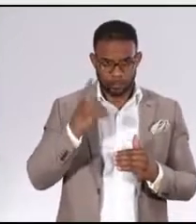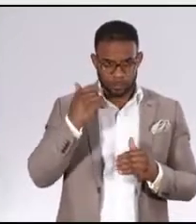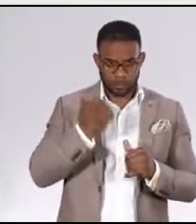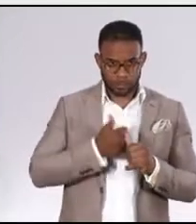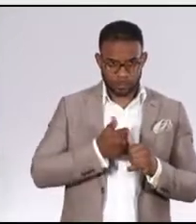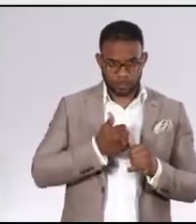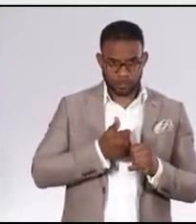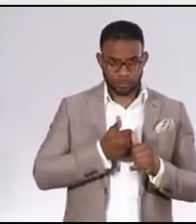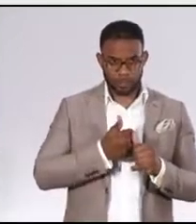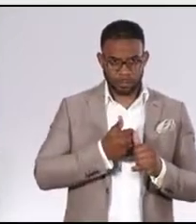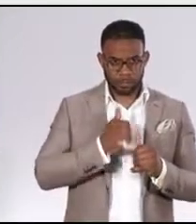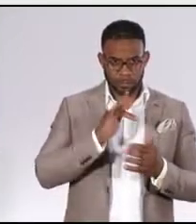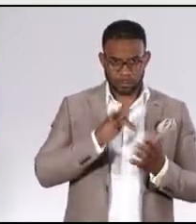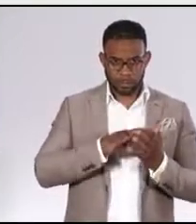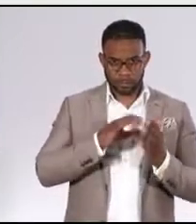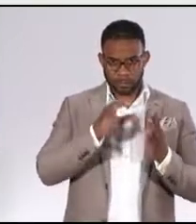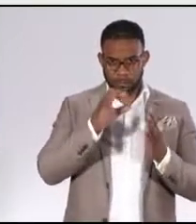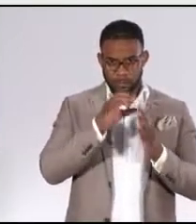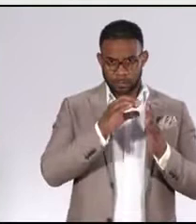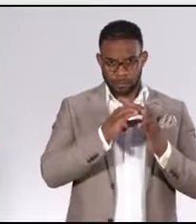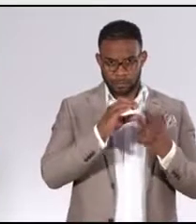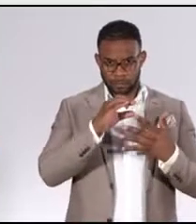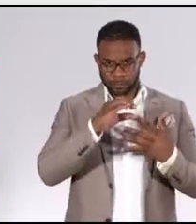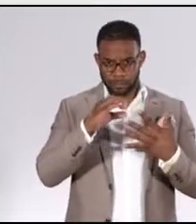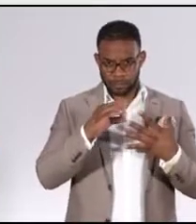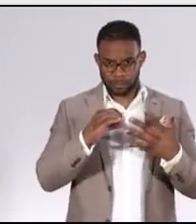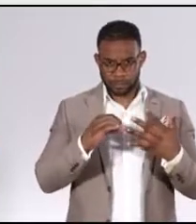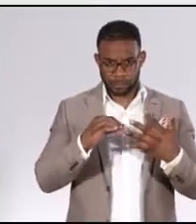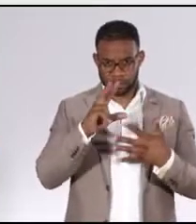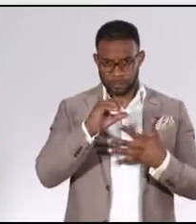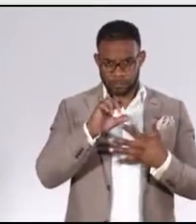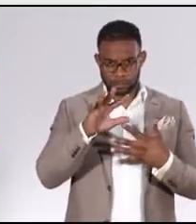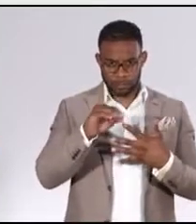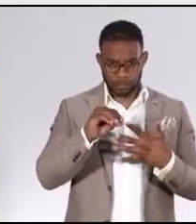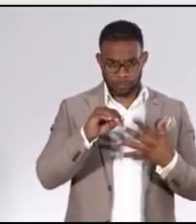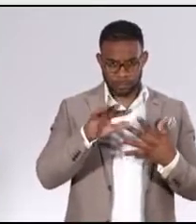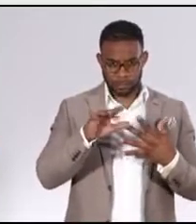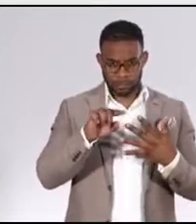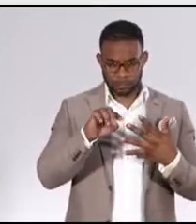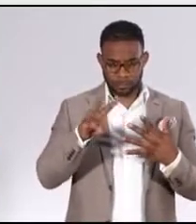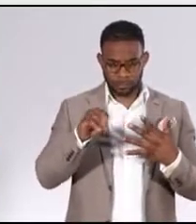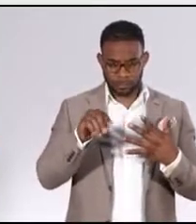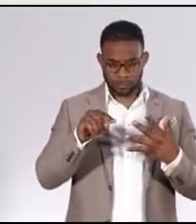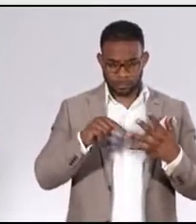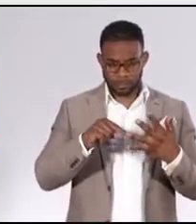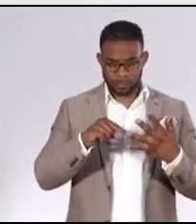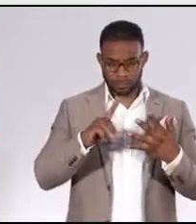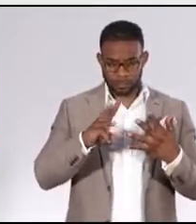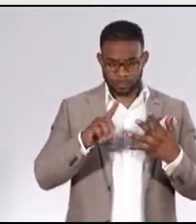uh middle age ranges. you know Thirty to 50, 51 to 60, and 61 to 70.